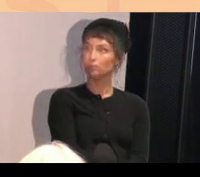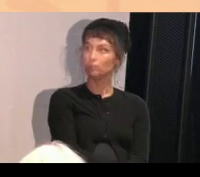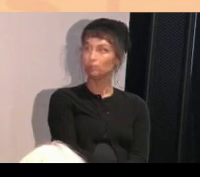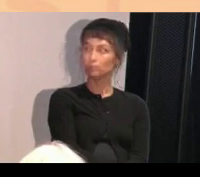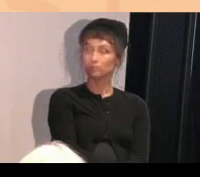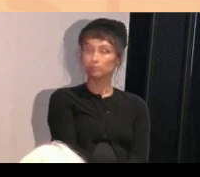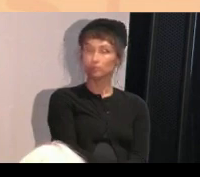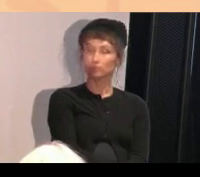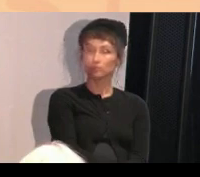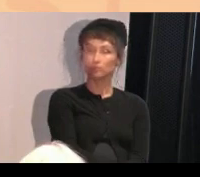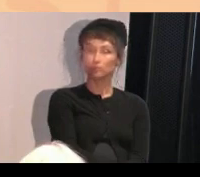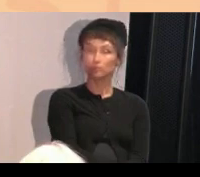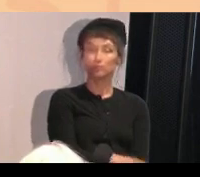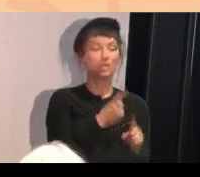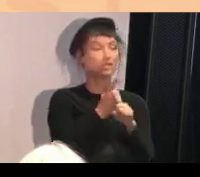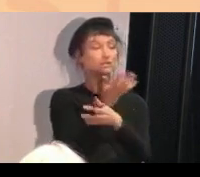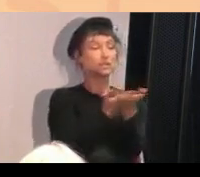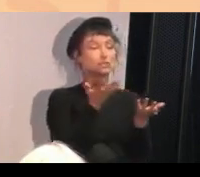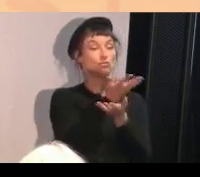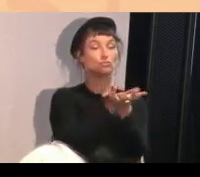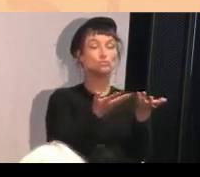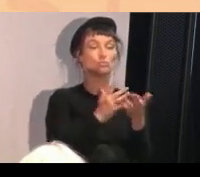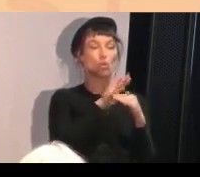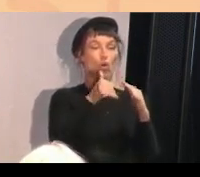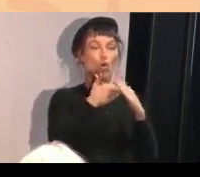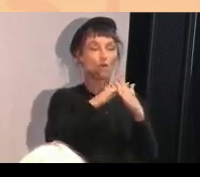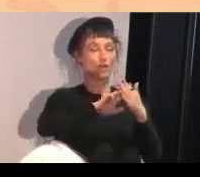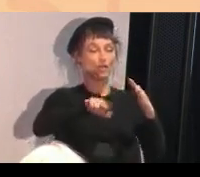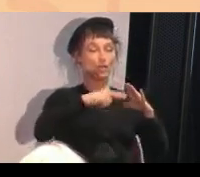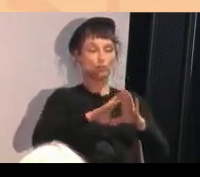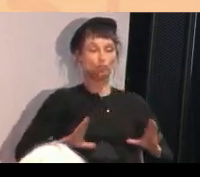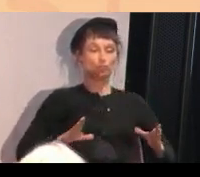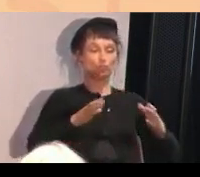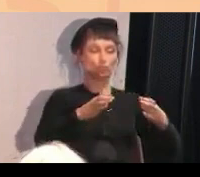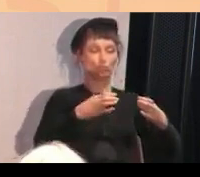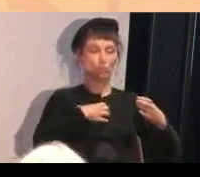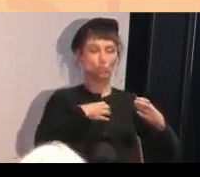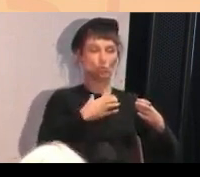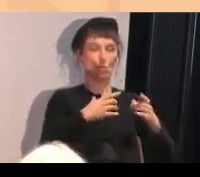the discussion about a national body it's much bigger than the recent NIACA consultation